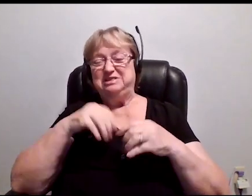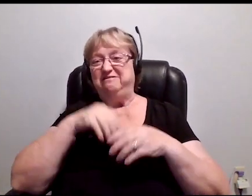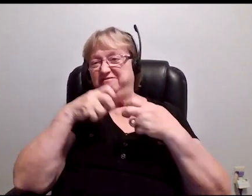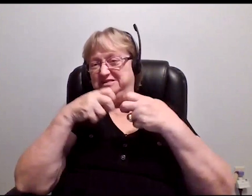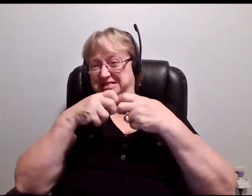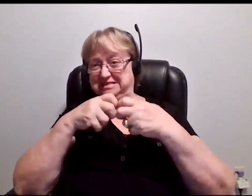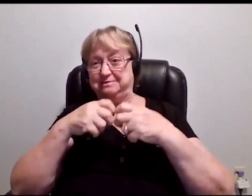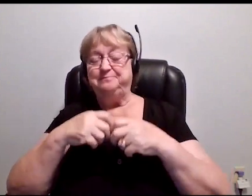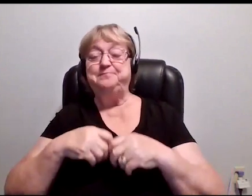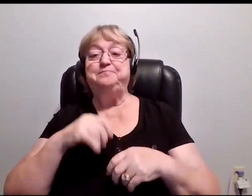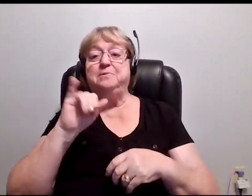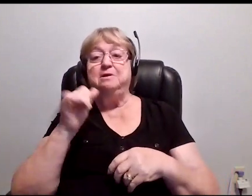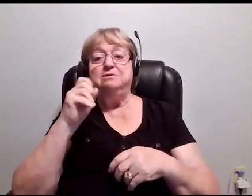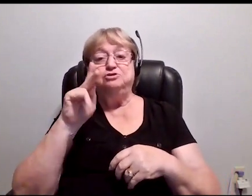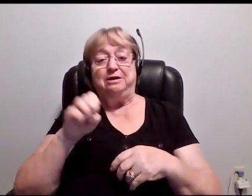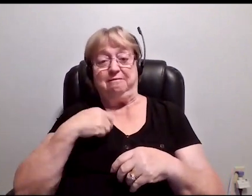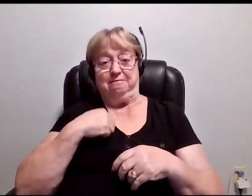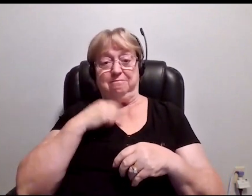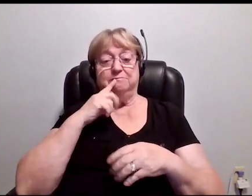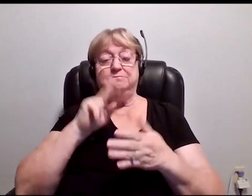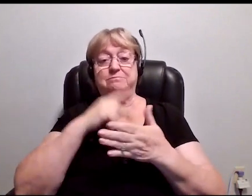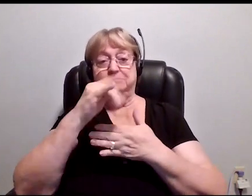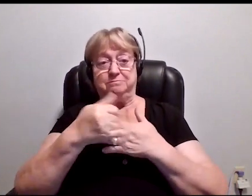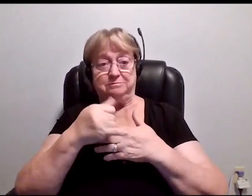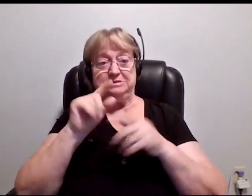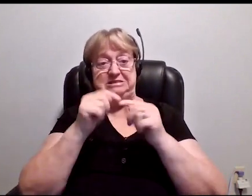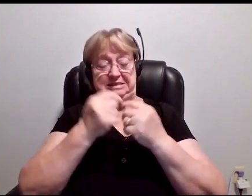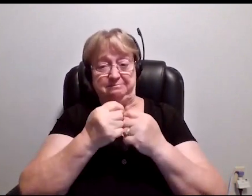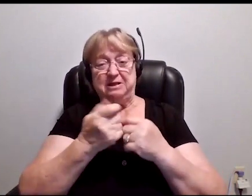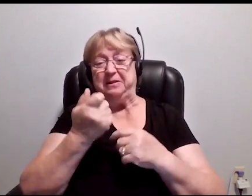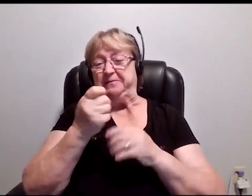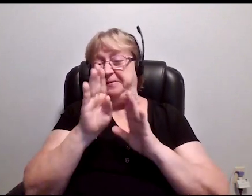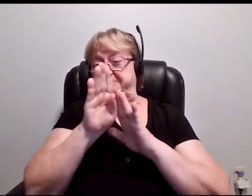Like I said, Jackie and I are the project team. A little bit of background. We were approached